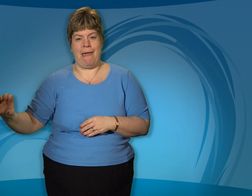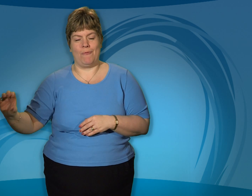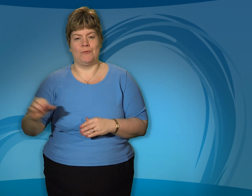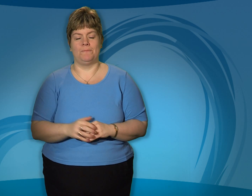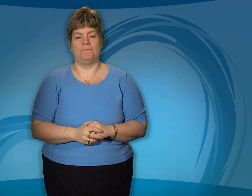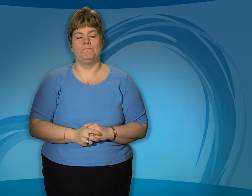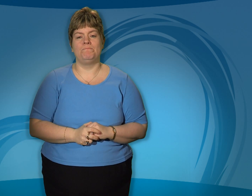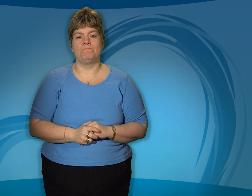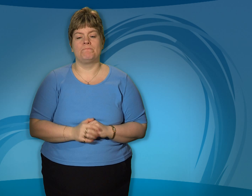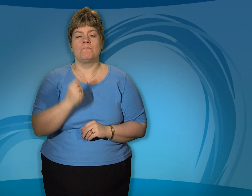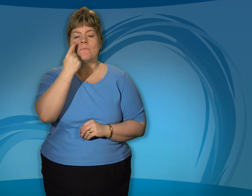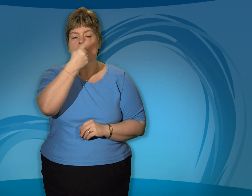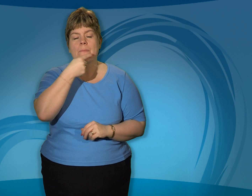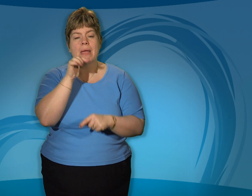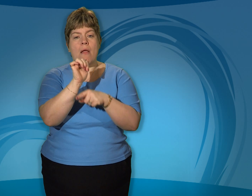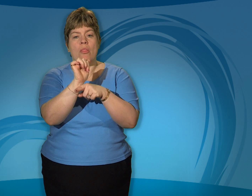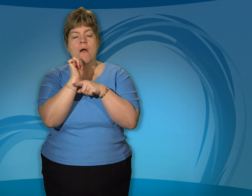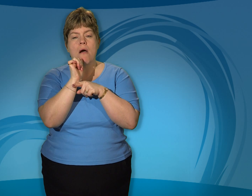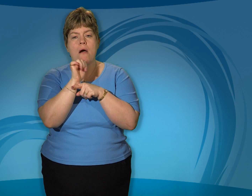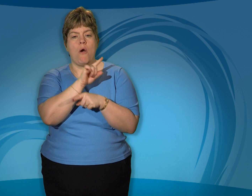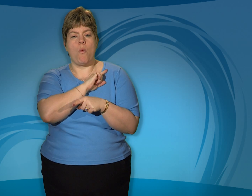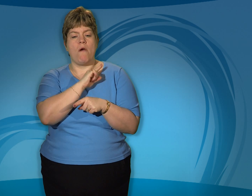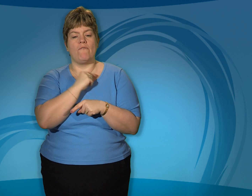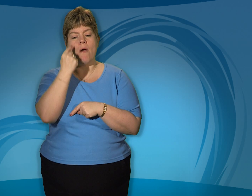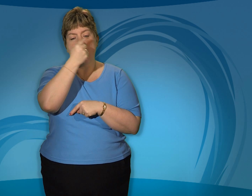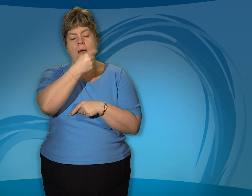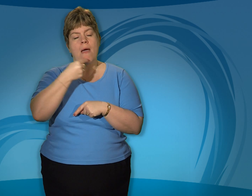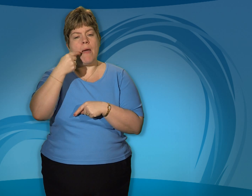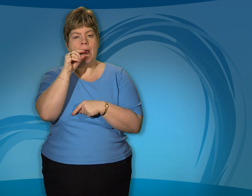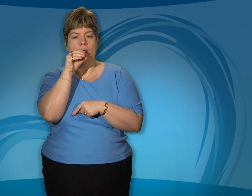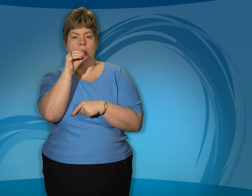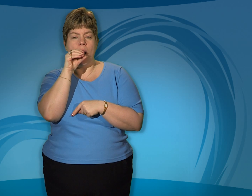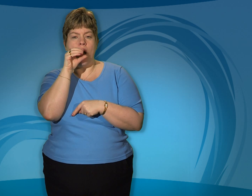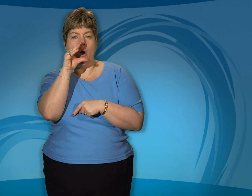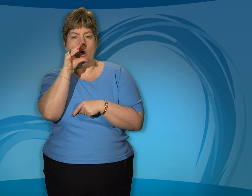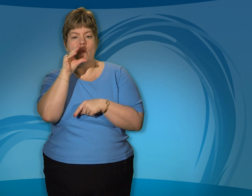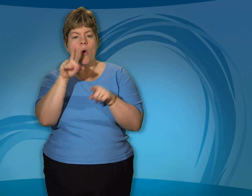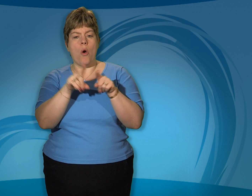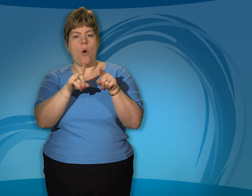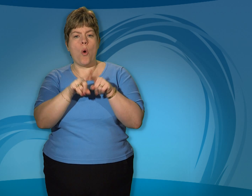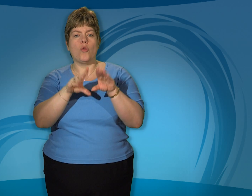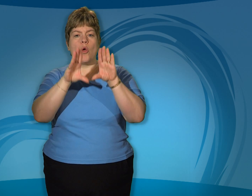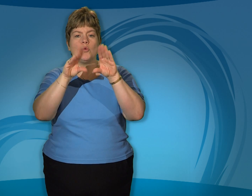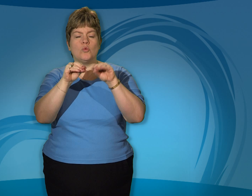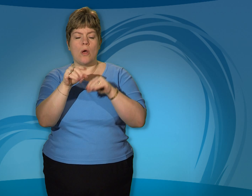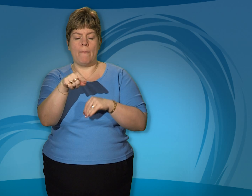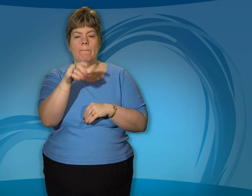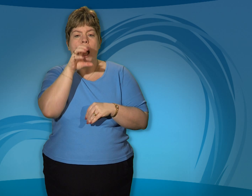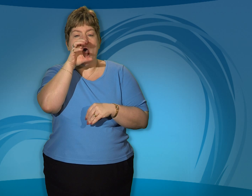need to removed). The mouthguard is used to keep your mouth slightly open and to prevent the tube from